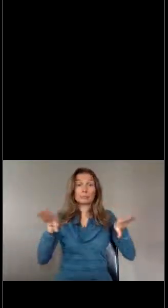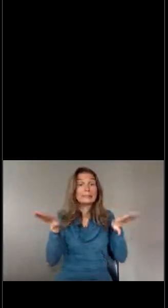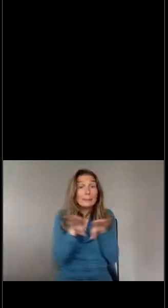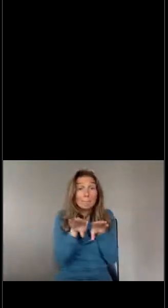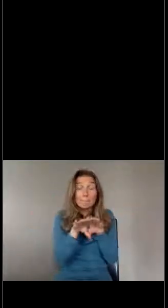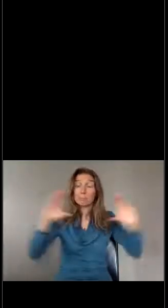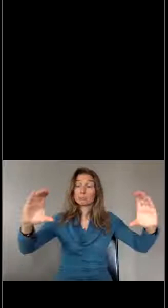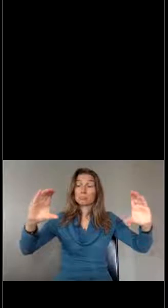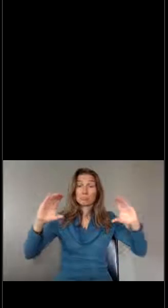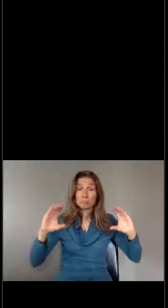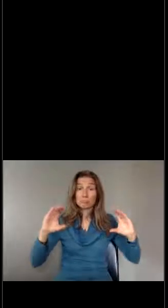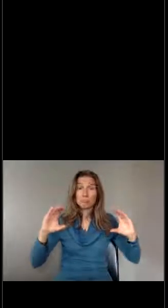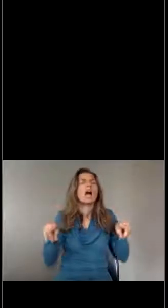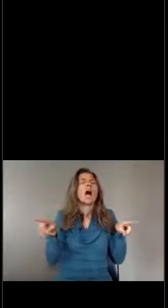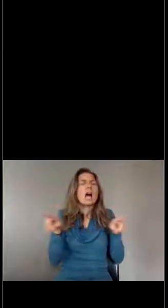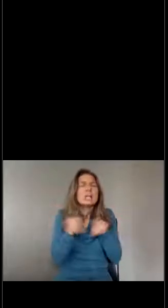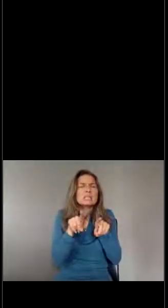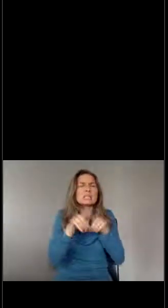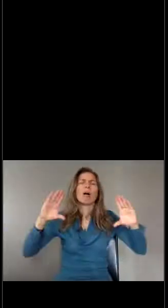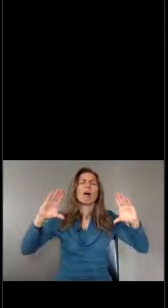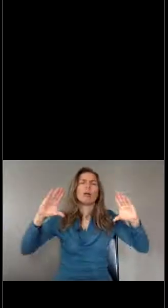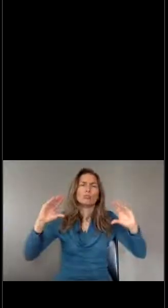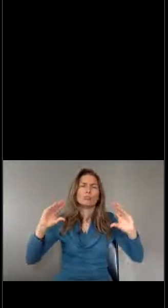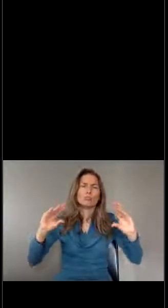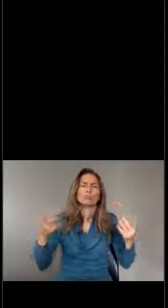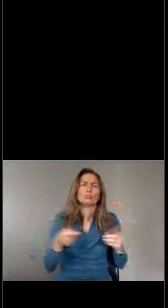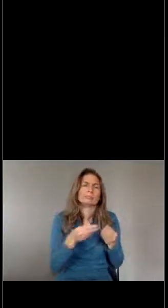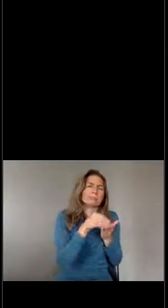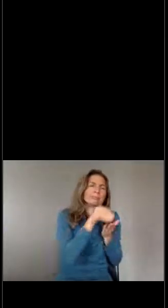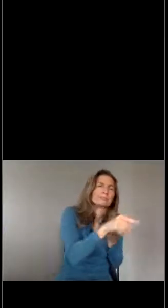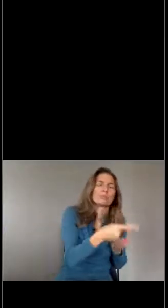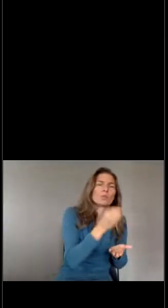that they have to cover. So food, housing, water, clothes...